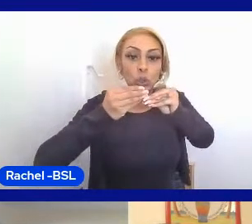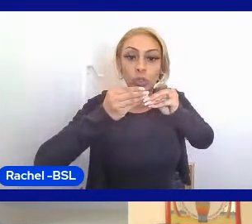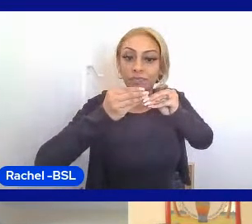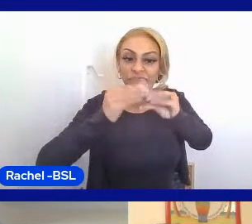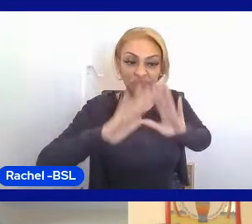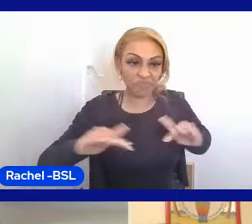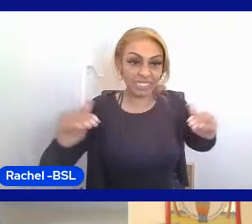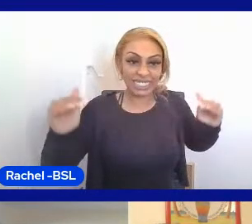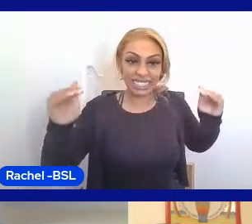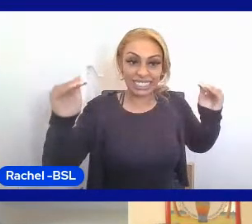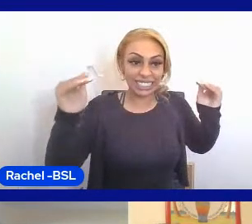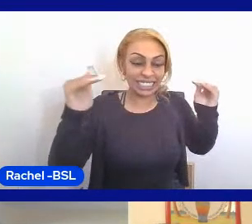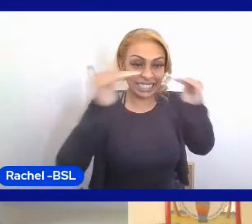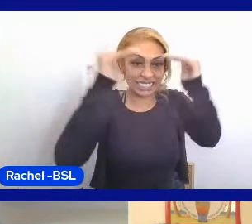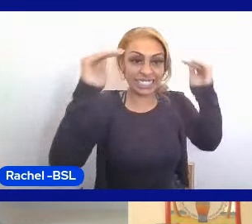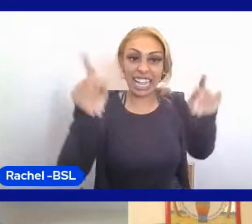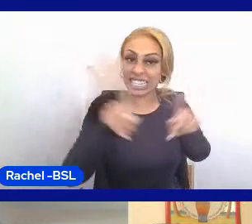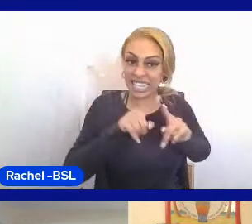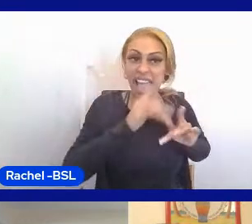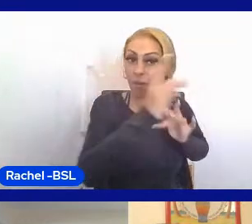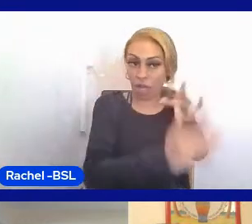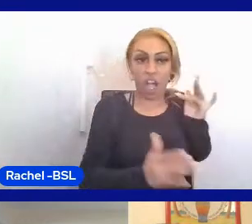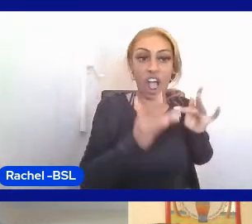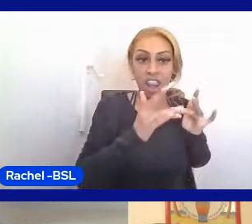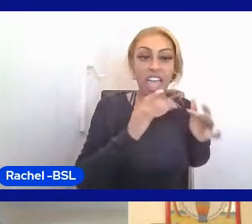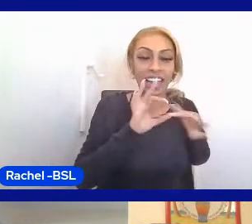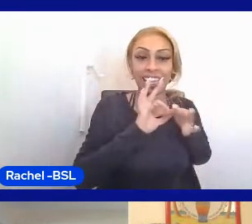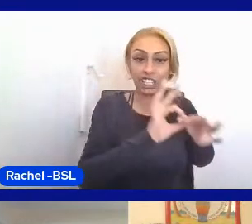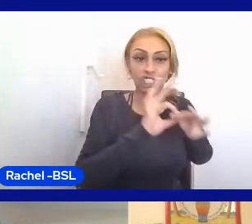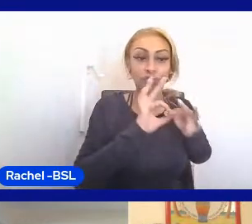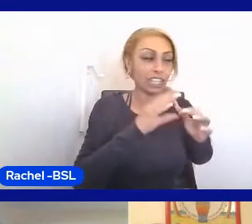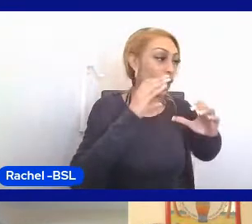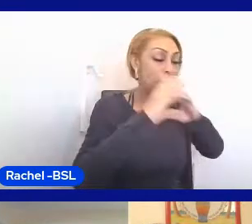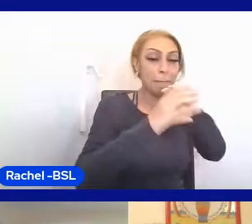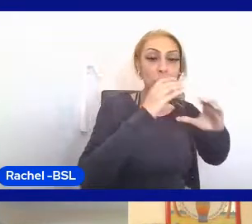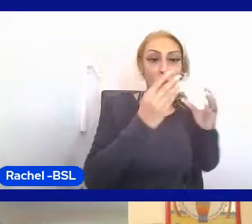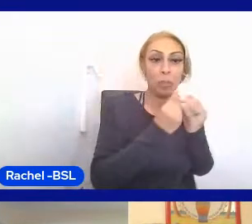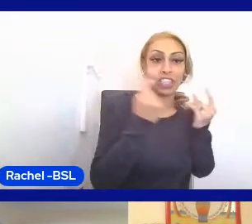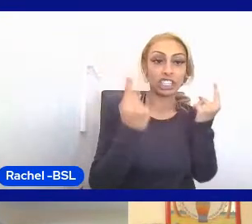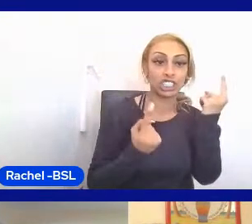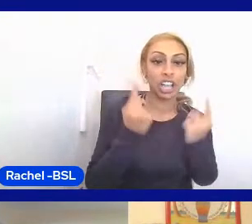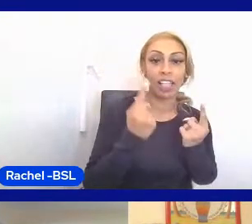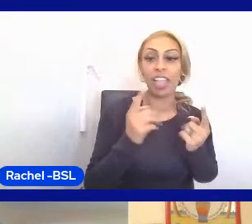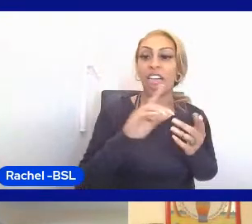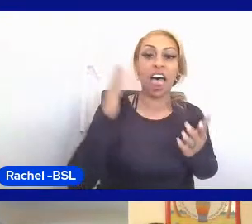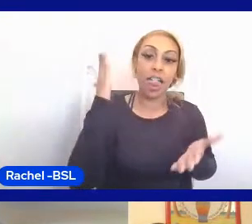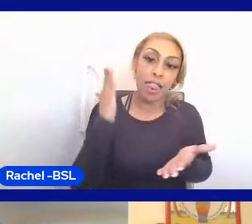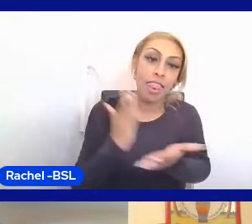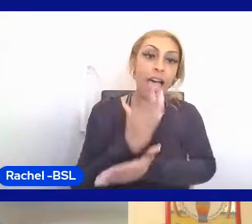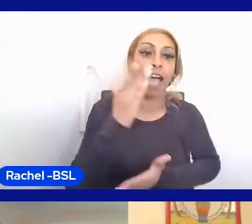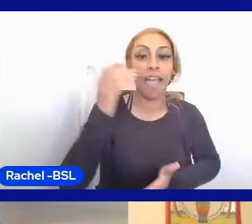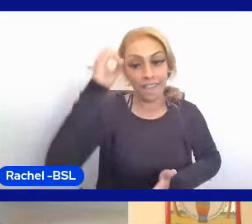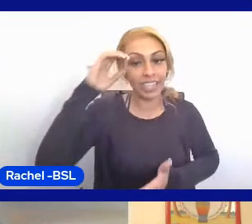that interaction, communicate with each other, a sort of like a live experience while